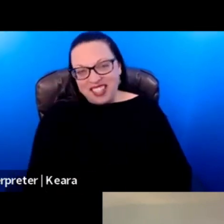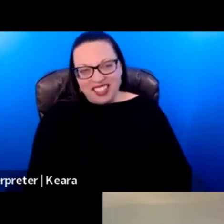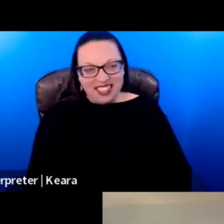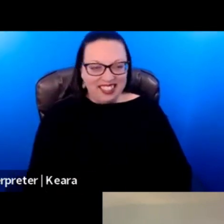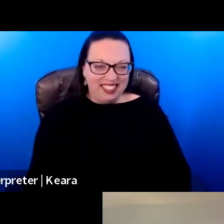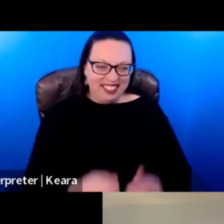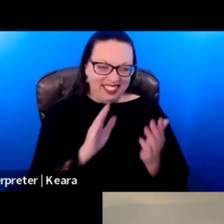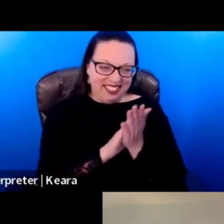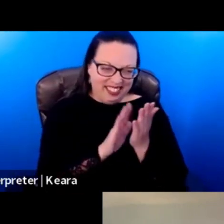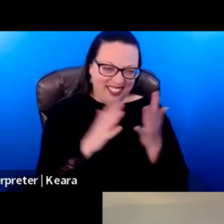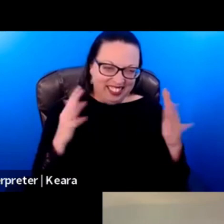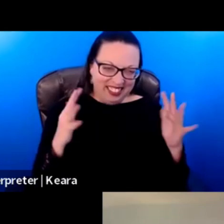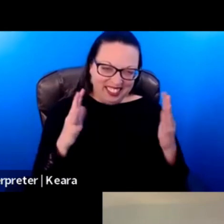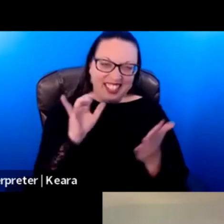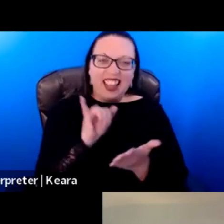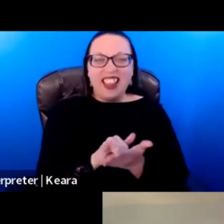Judy Dettmer: That's absolutely 100% correction. You